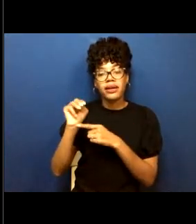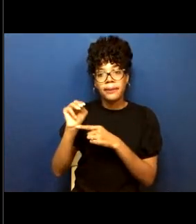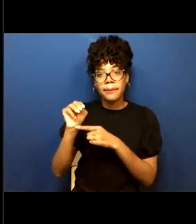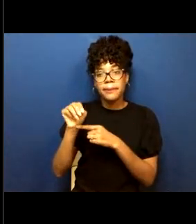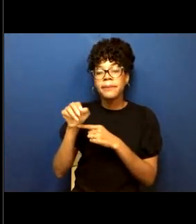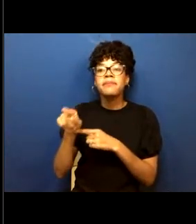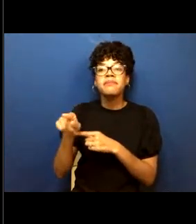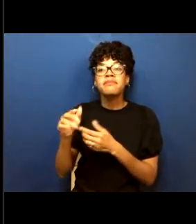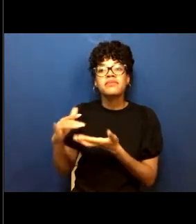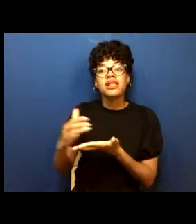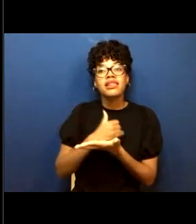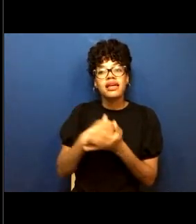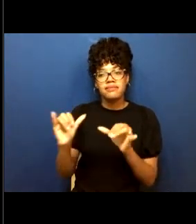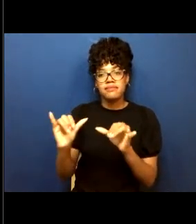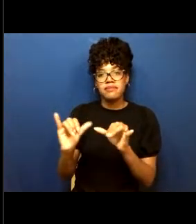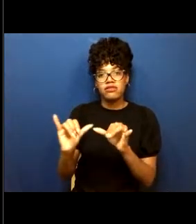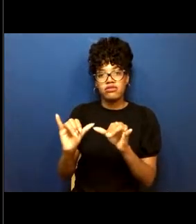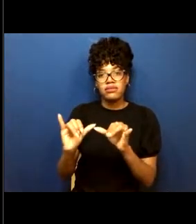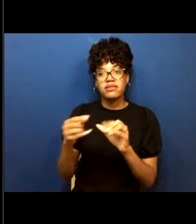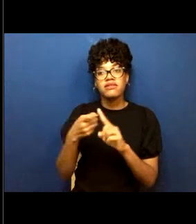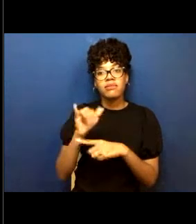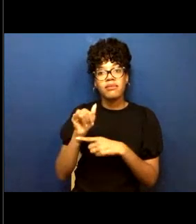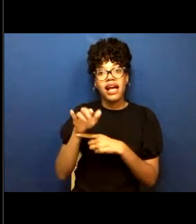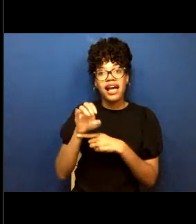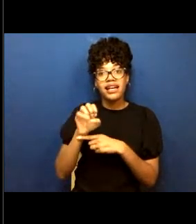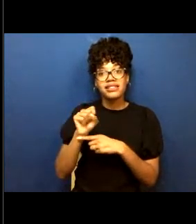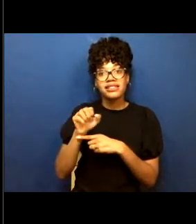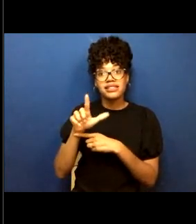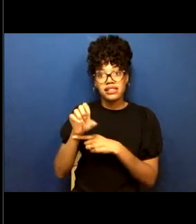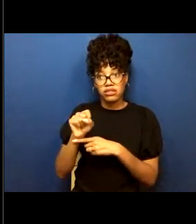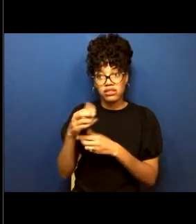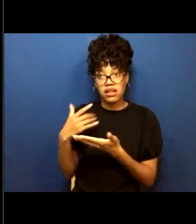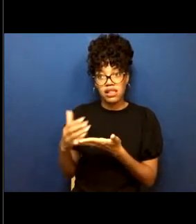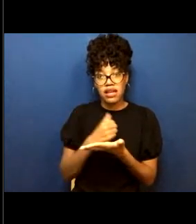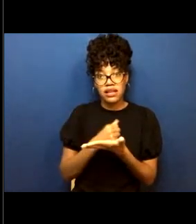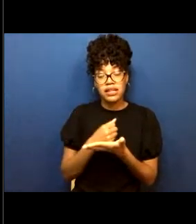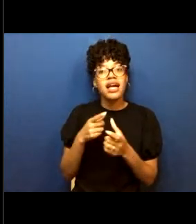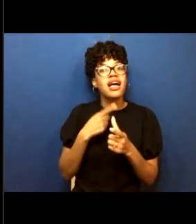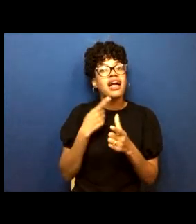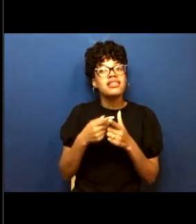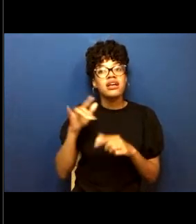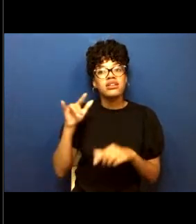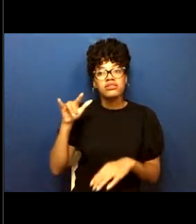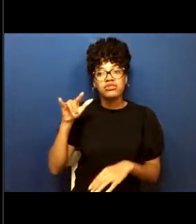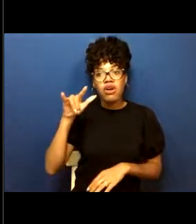of these ice seals in hand and then fly the drone over them. So they could compare those real measurements